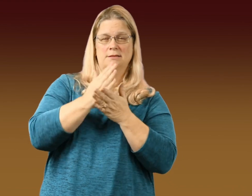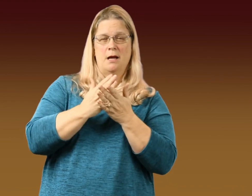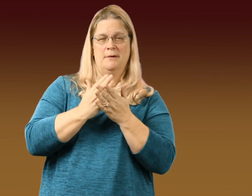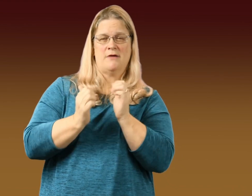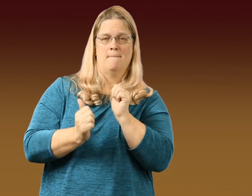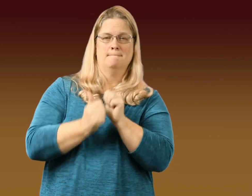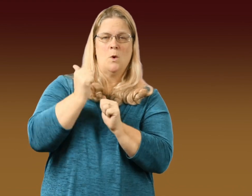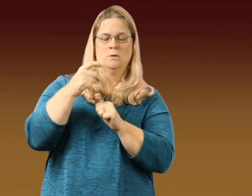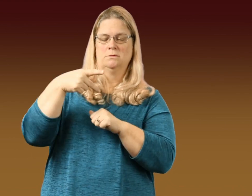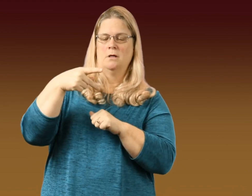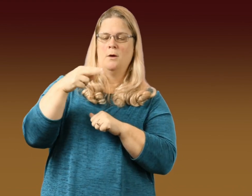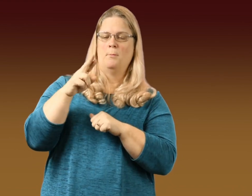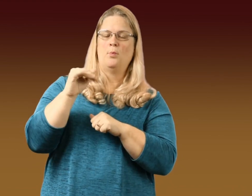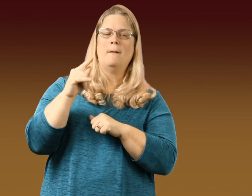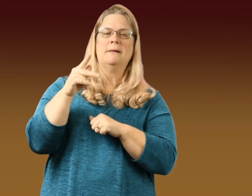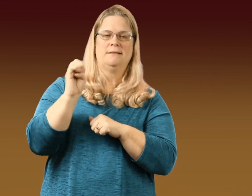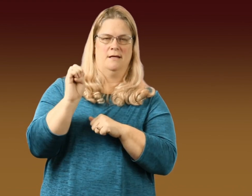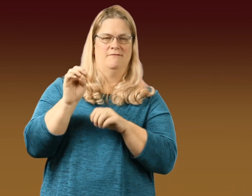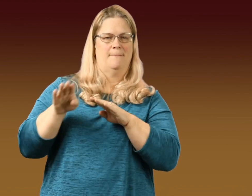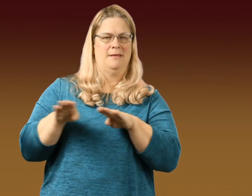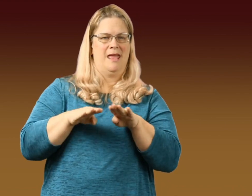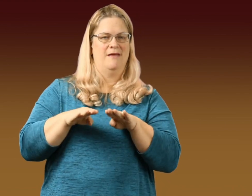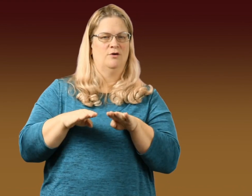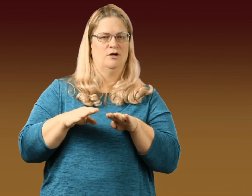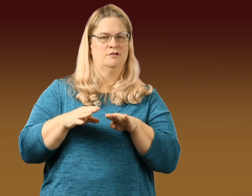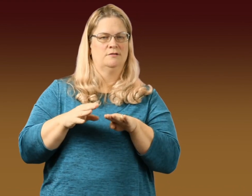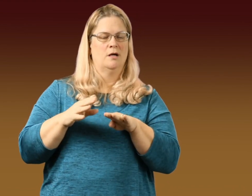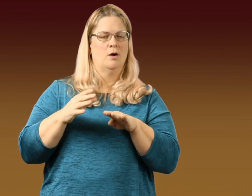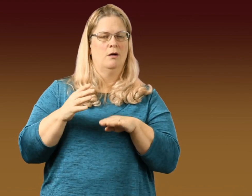It results in some of our most primitive behaviors,